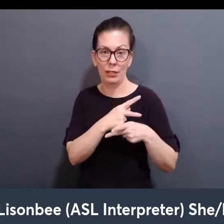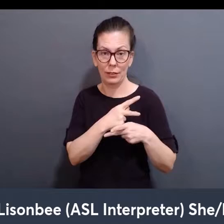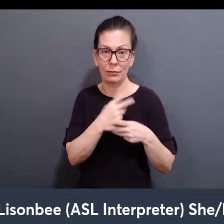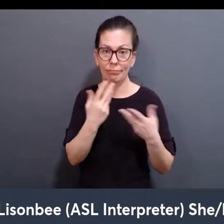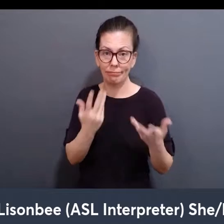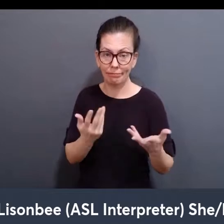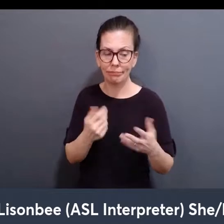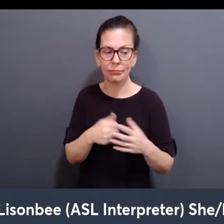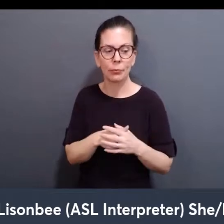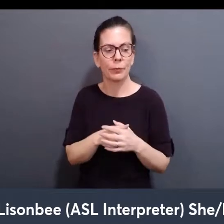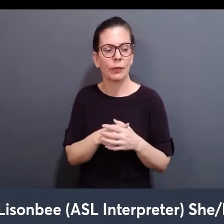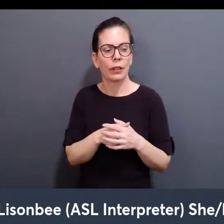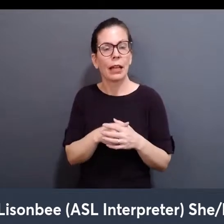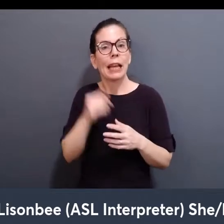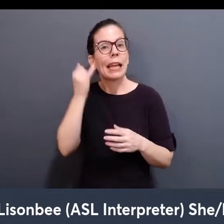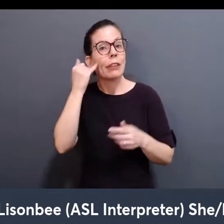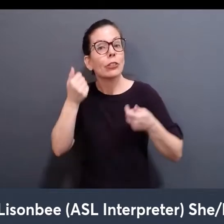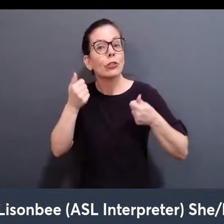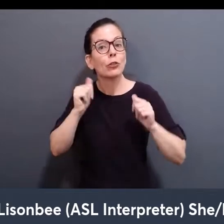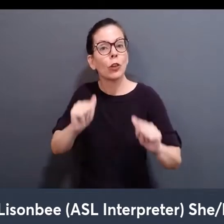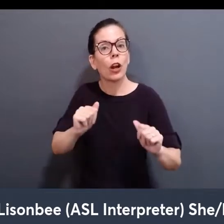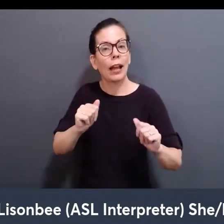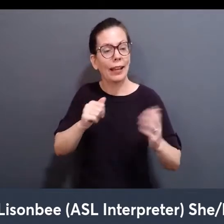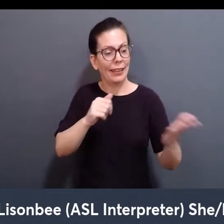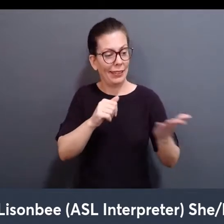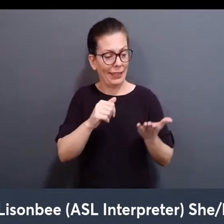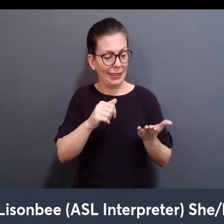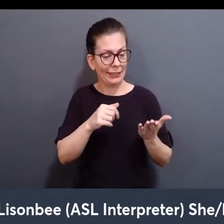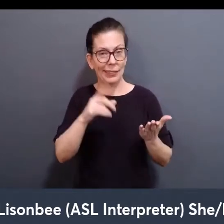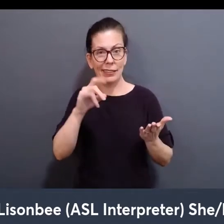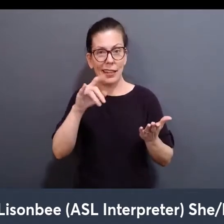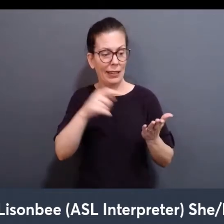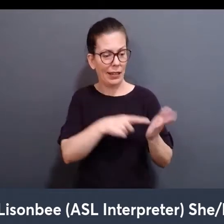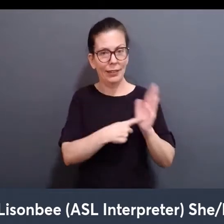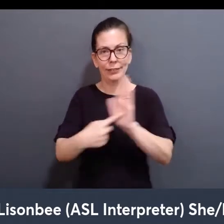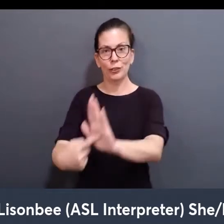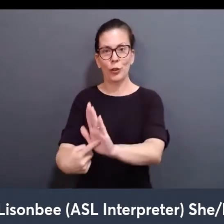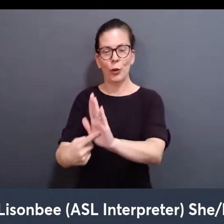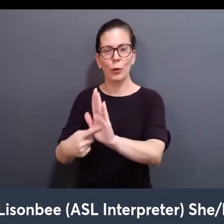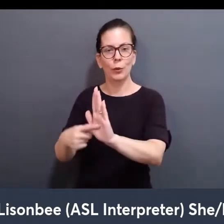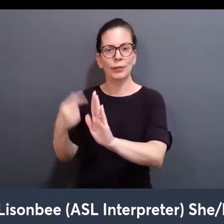And if you try and go show that raw data to, let's say, someone in the C-suite,